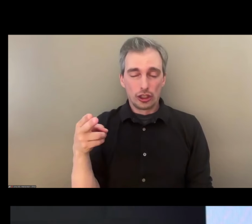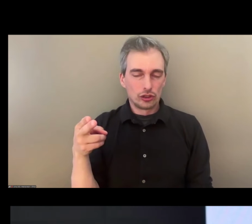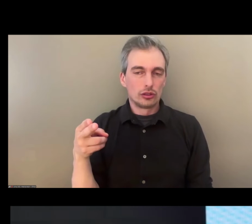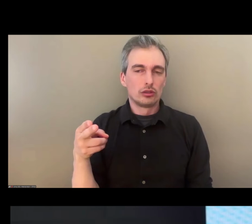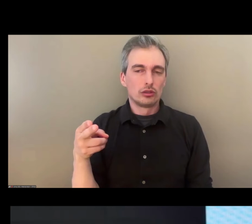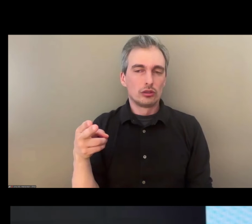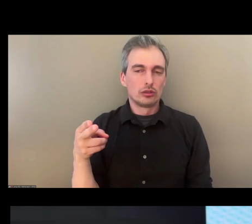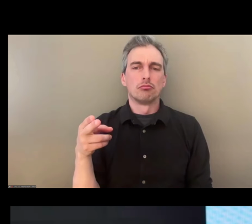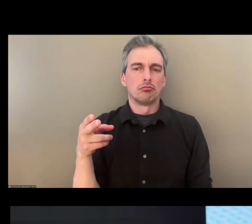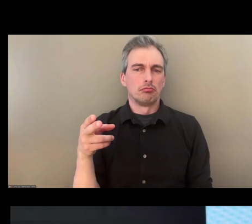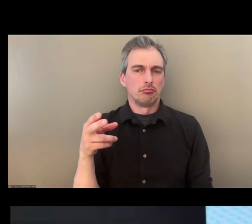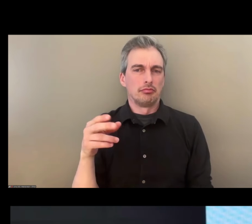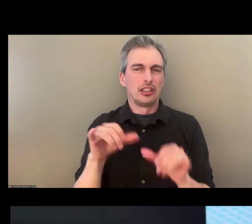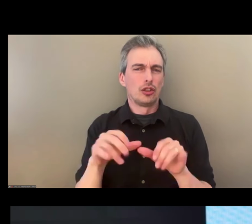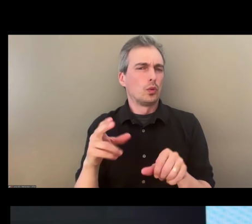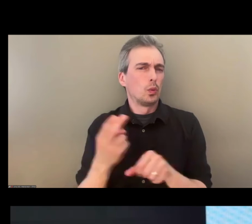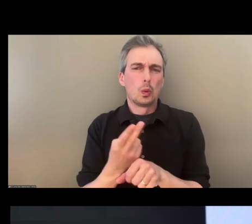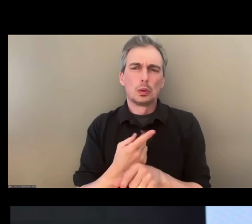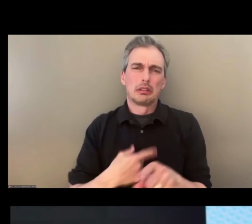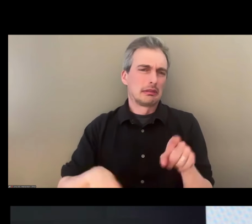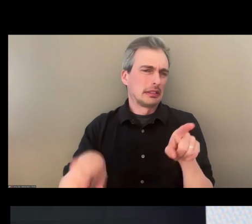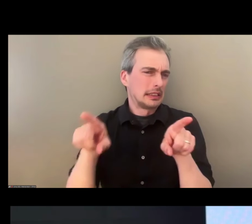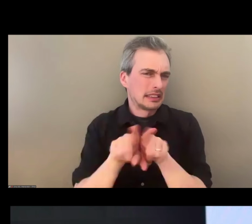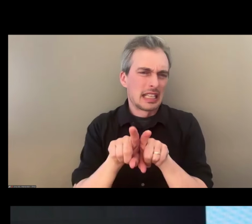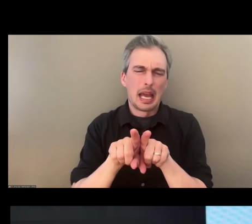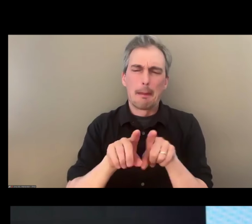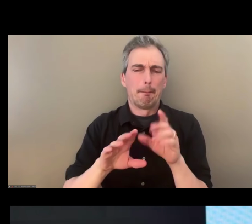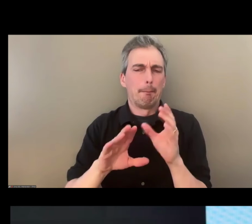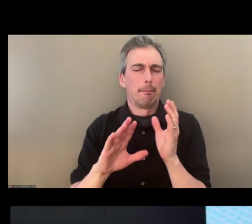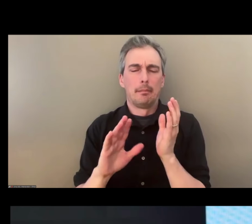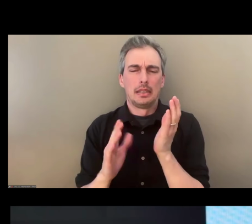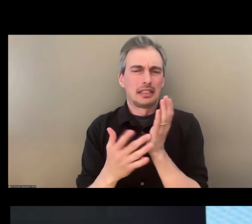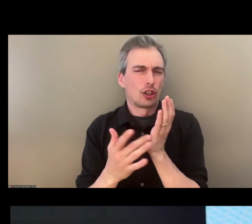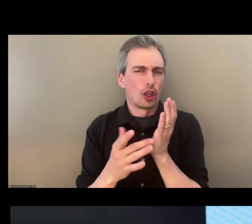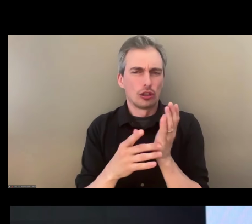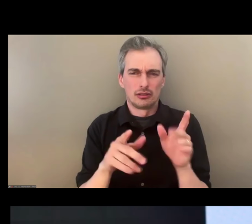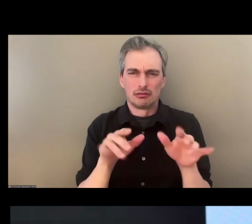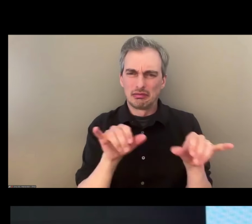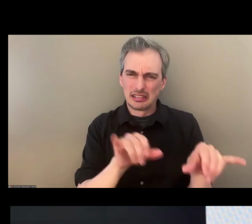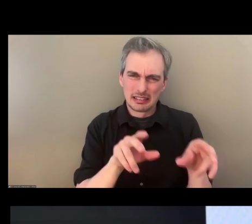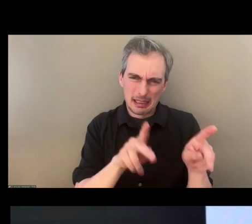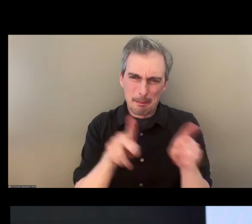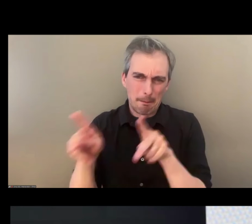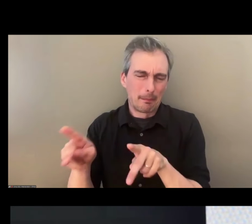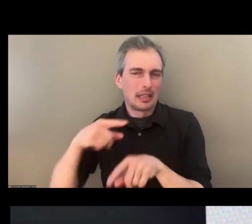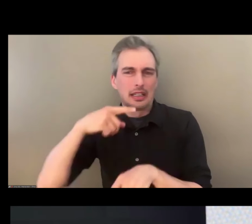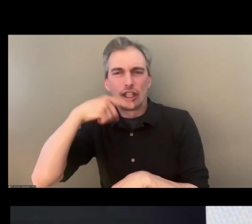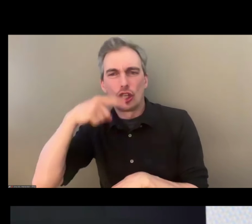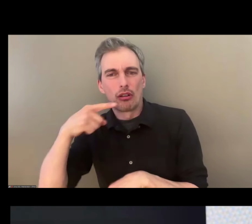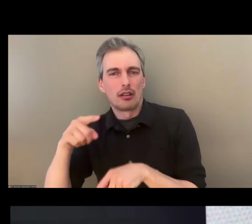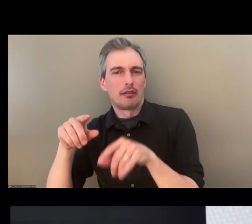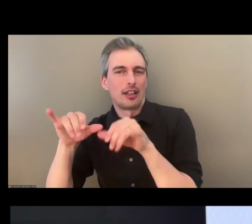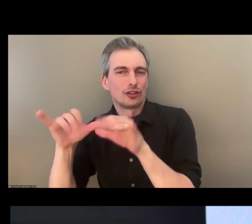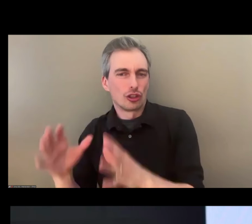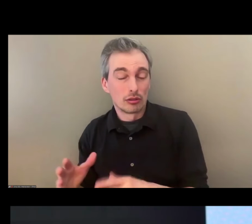hearing audio engineers. Like DAWs and plugins. One exception is the hearing devices. Like hearing aids or cochlear implants.